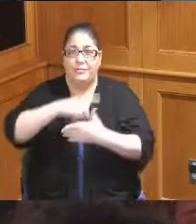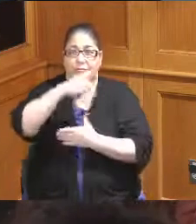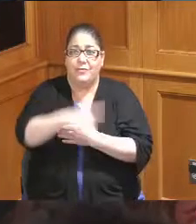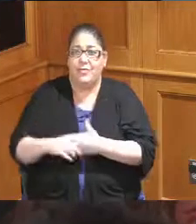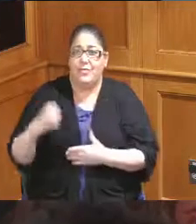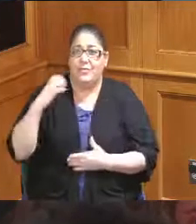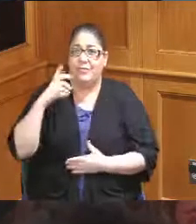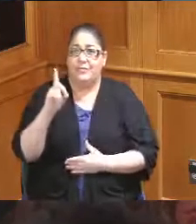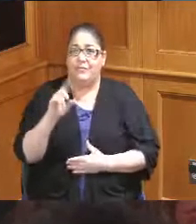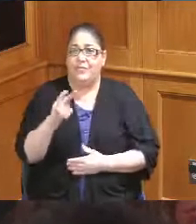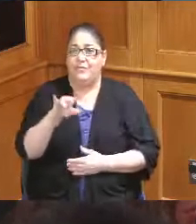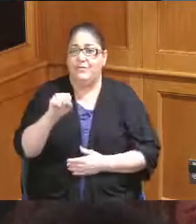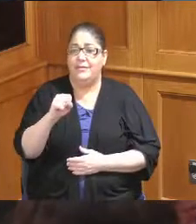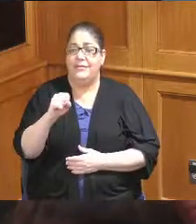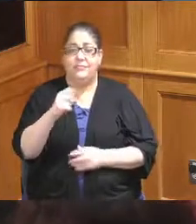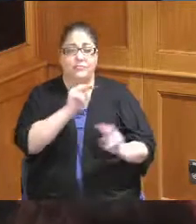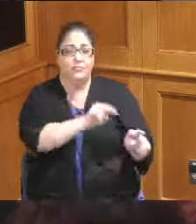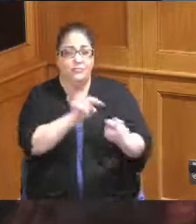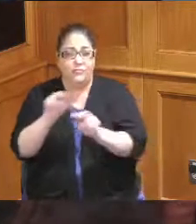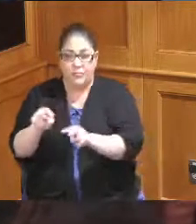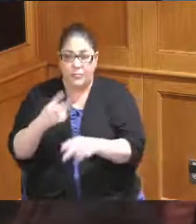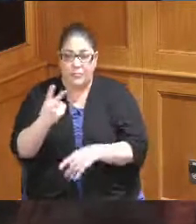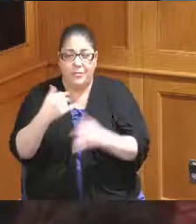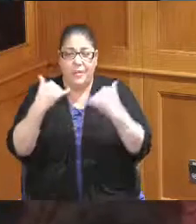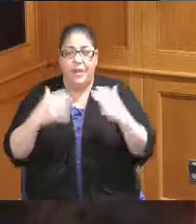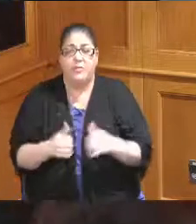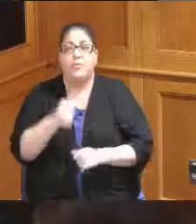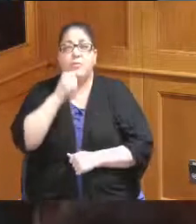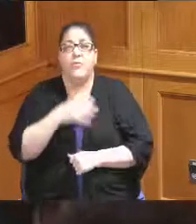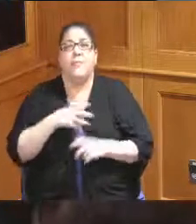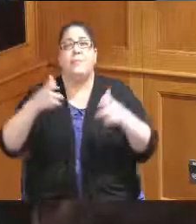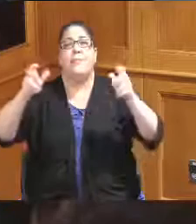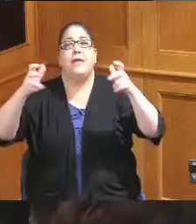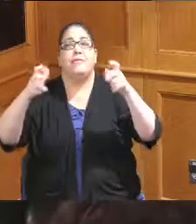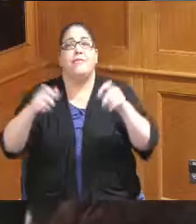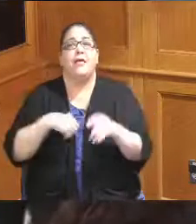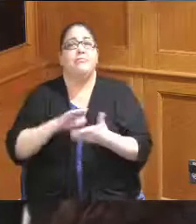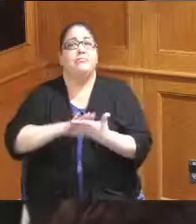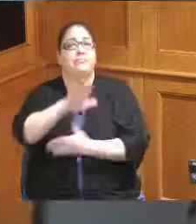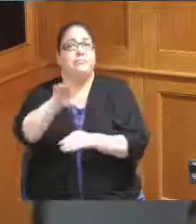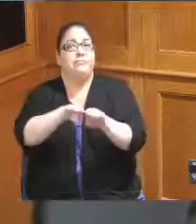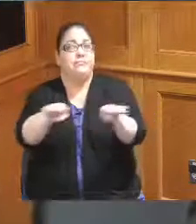oversaw two players who went on to play women's basketball at the Collegiate level and four